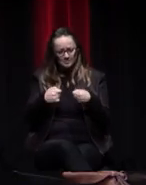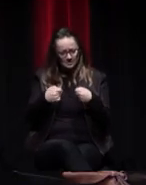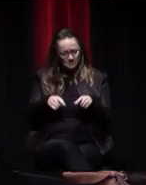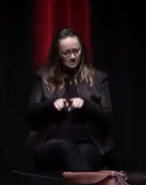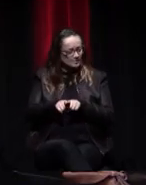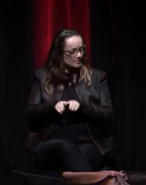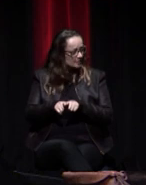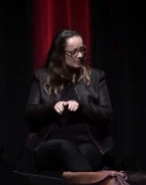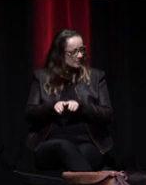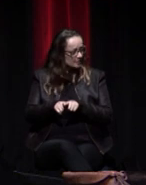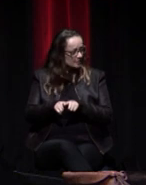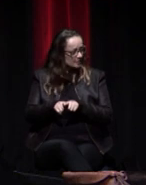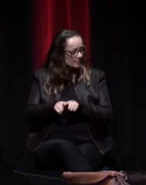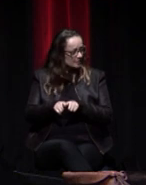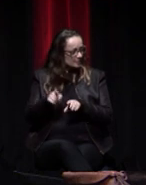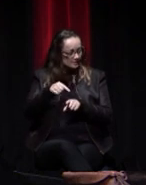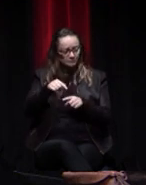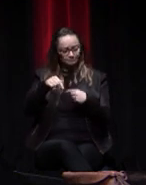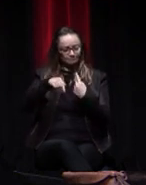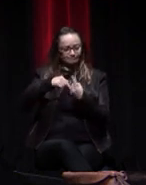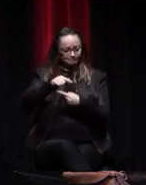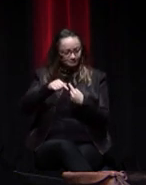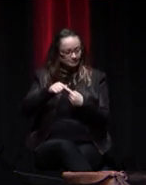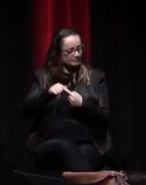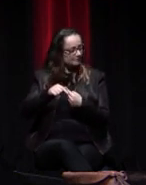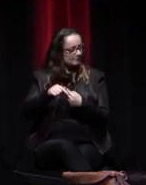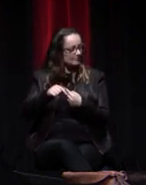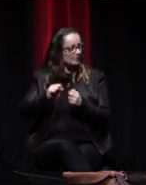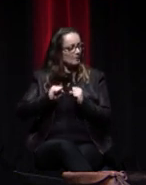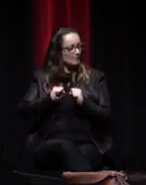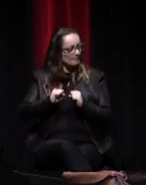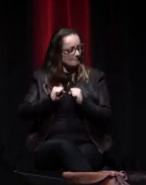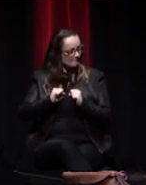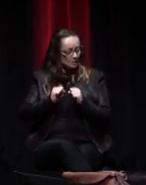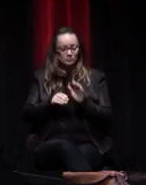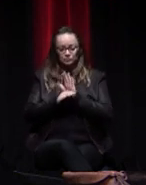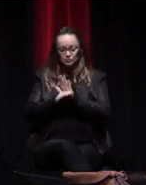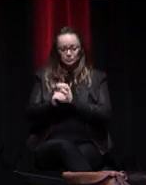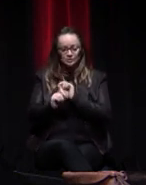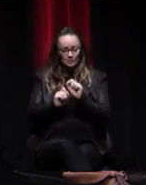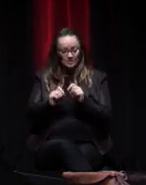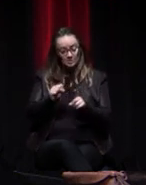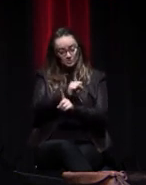in a virtuous circle, could help society